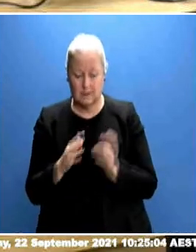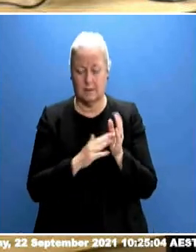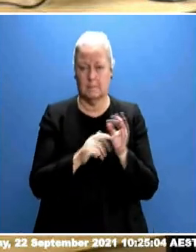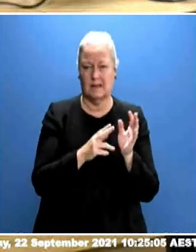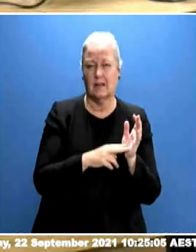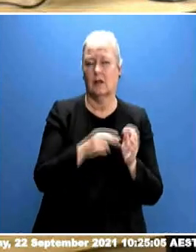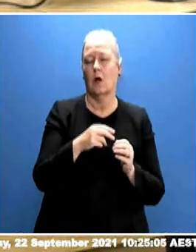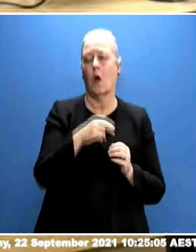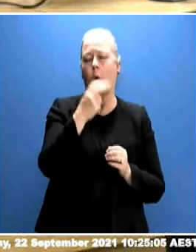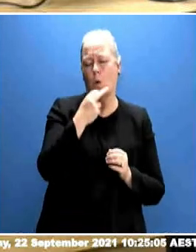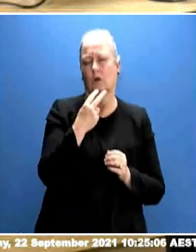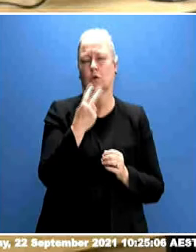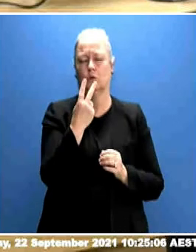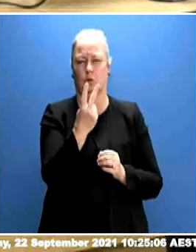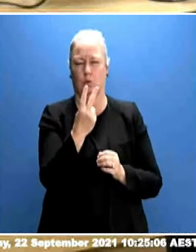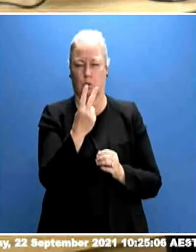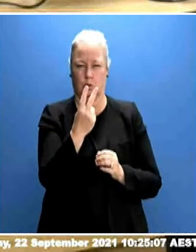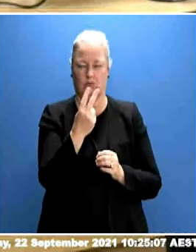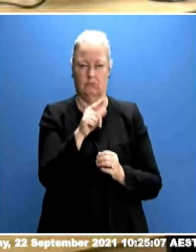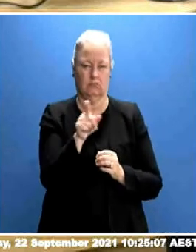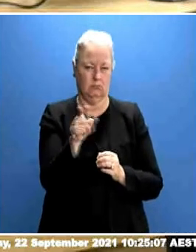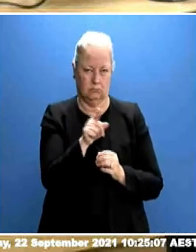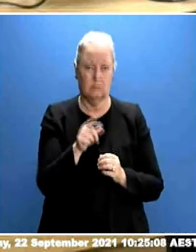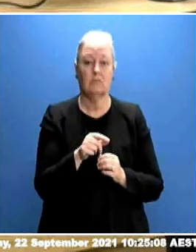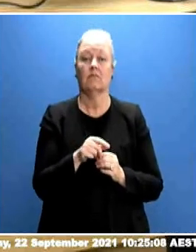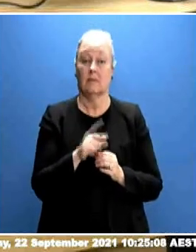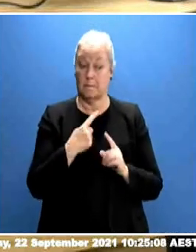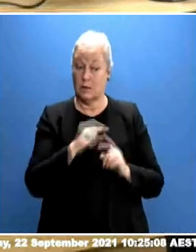Megan's older two siblings and your then partner? Yes.